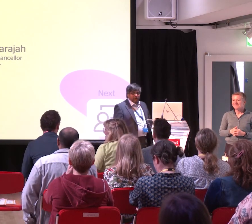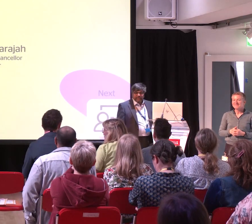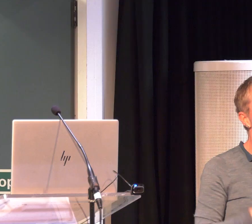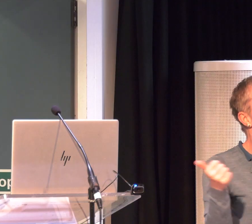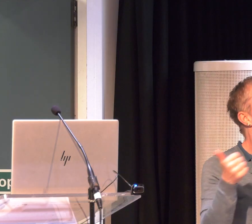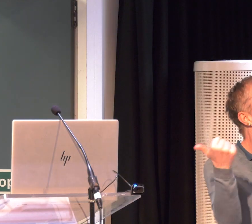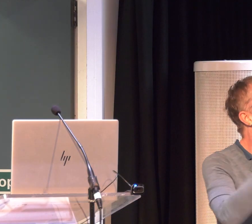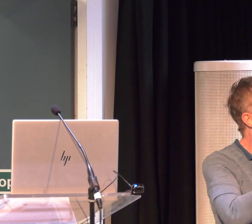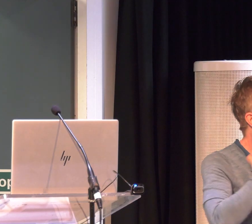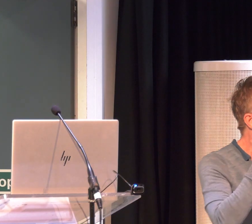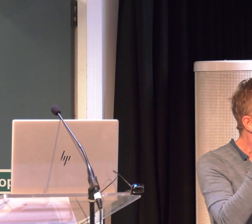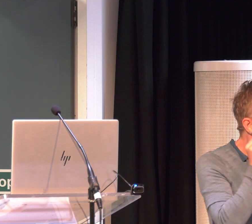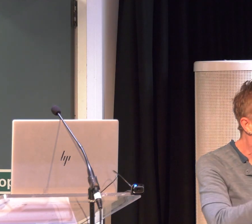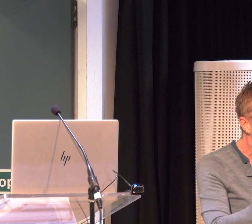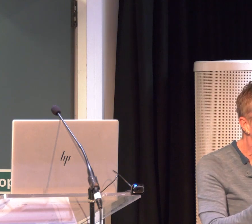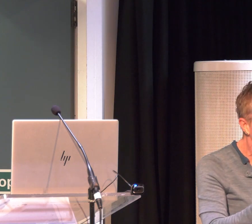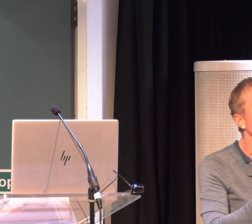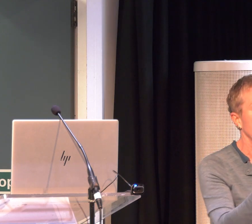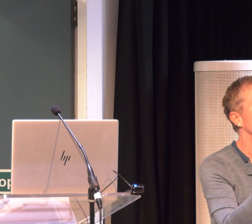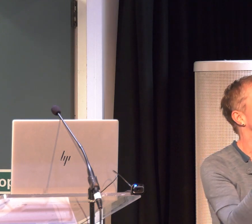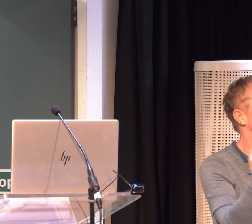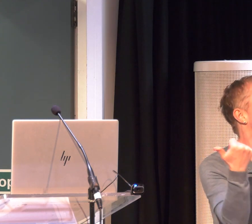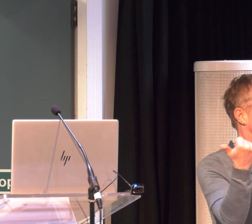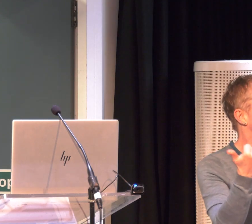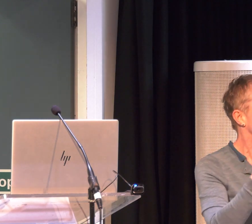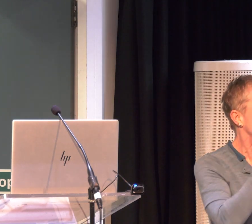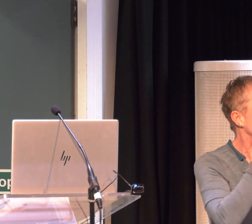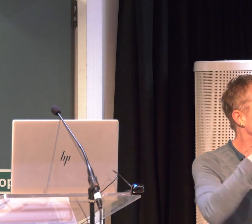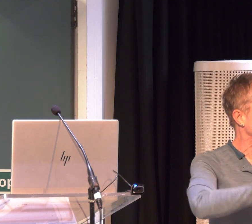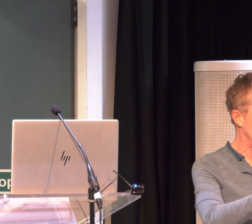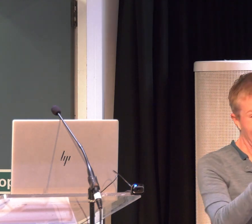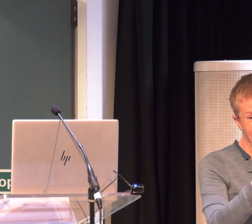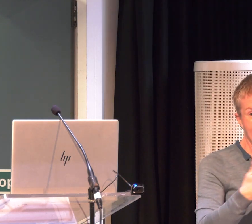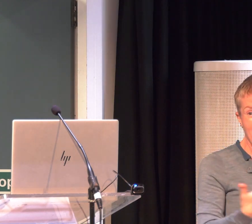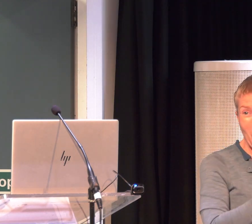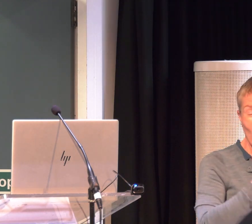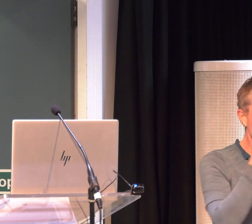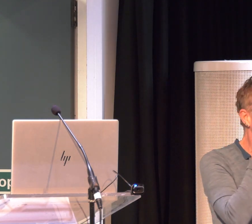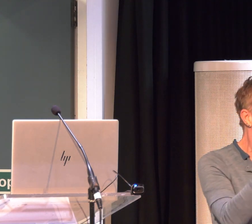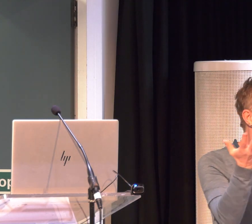Good morning. Can you all hear me? - Yes. Lovely to be here this morning. What a wonderful morning. And as Andrew mentioned,